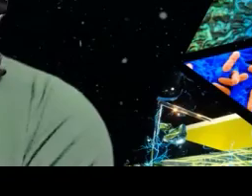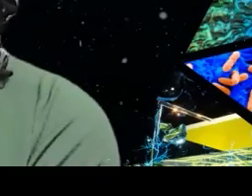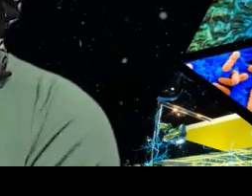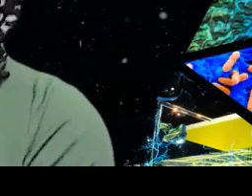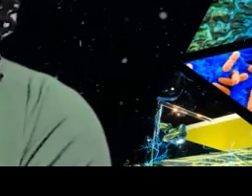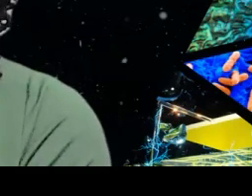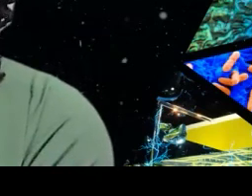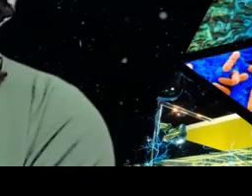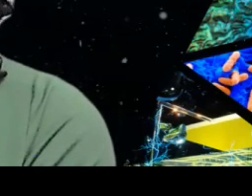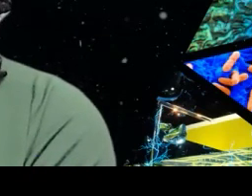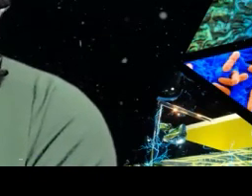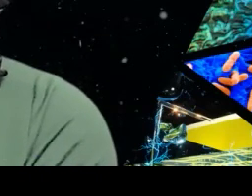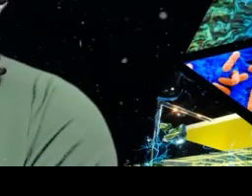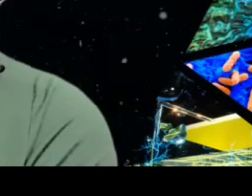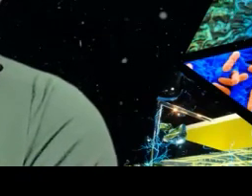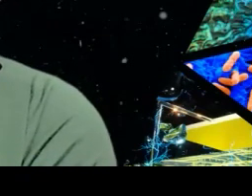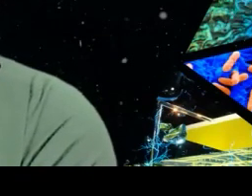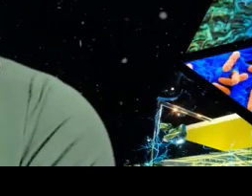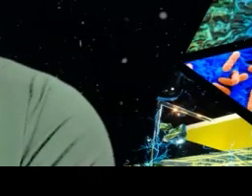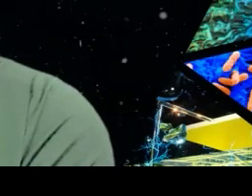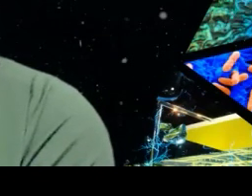I hope you'll have a wonderful day. Thank you so much.